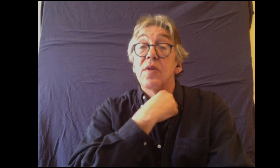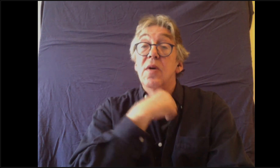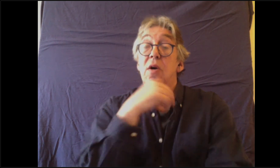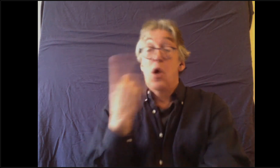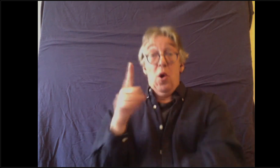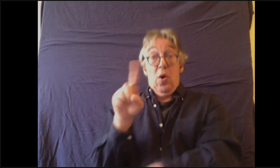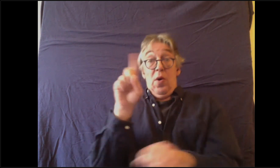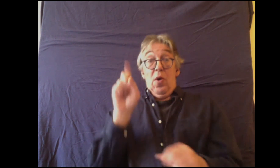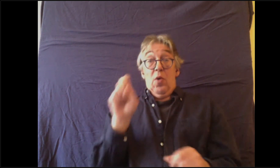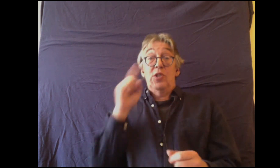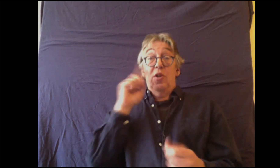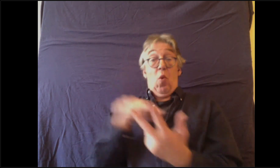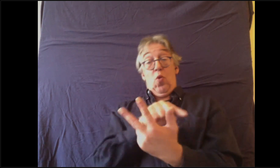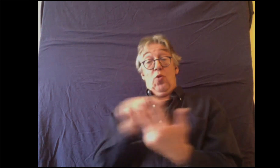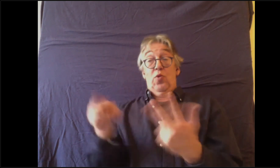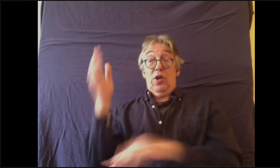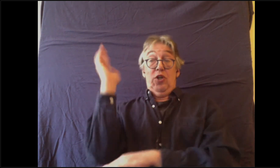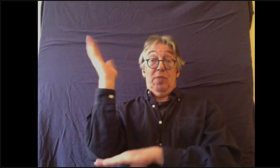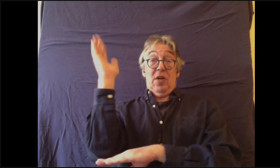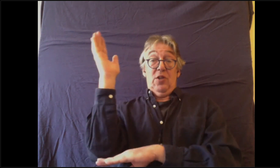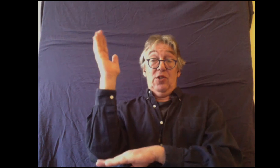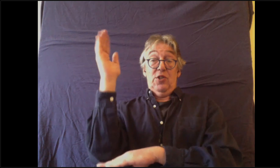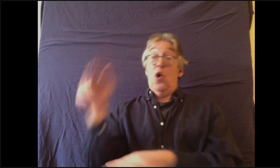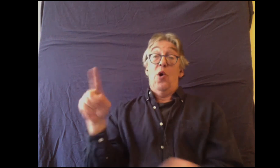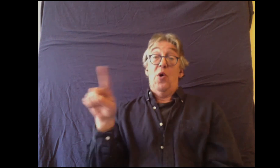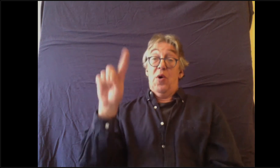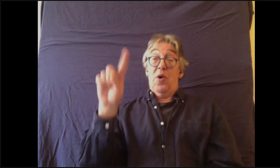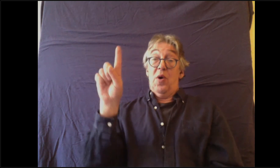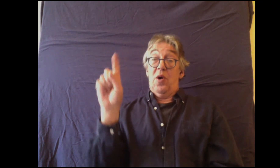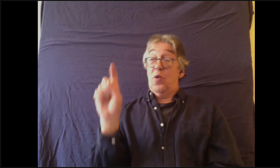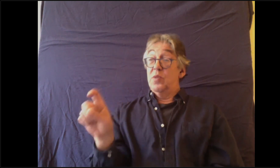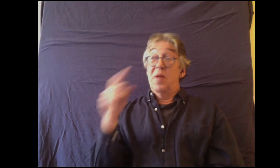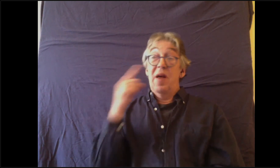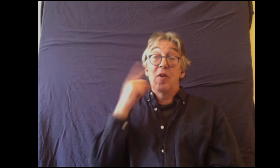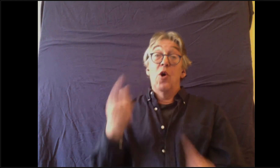And I'm assuming someone based in Mozambique explaining